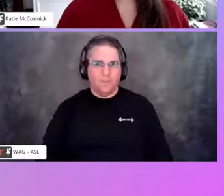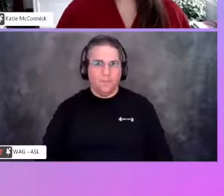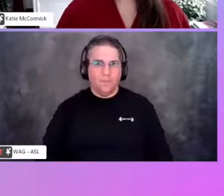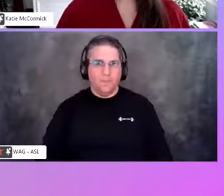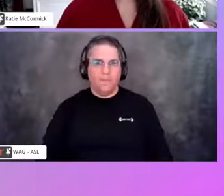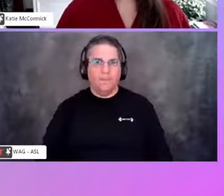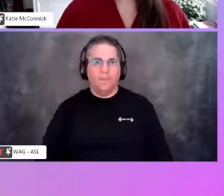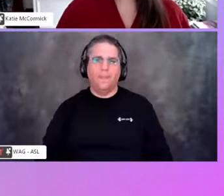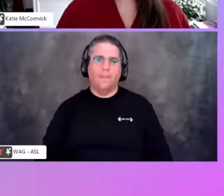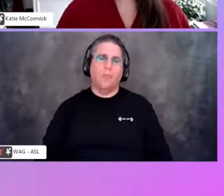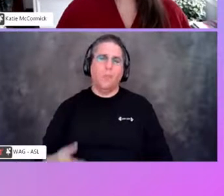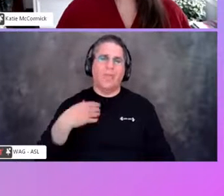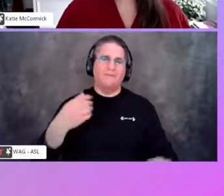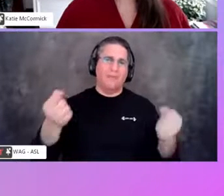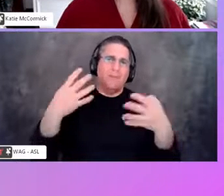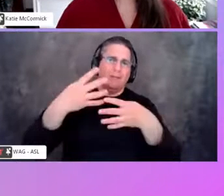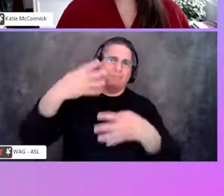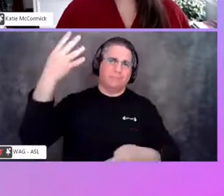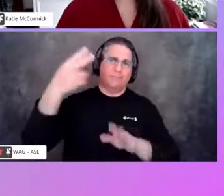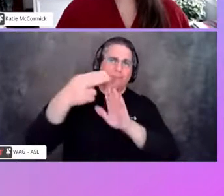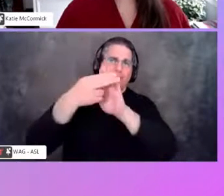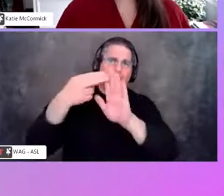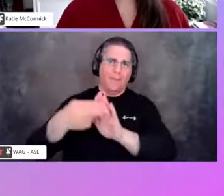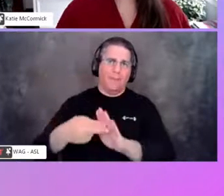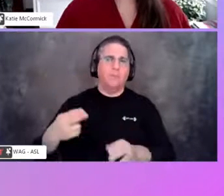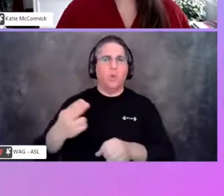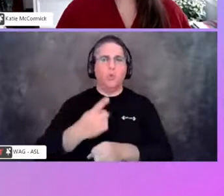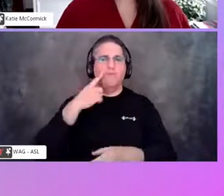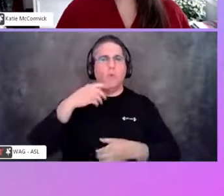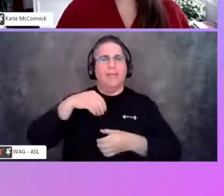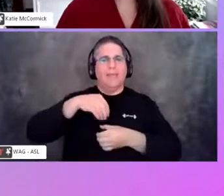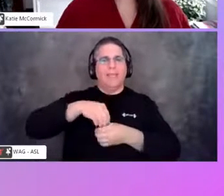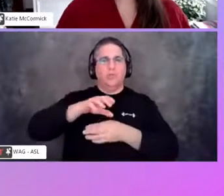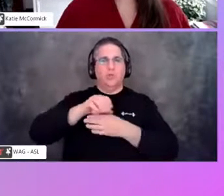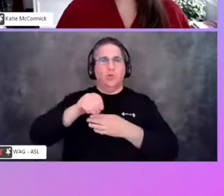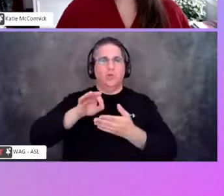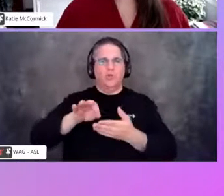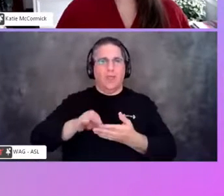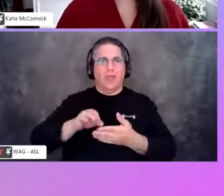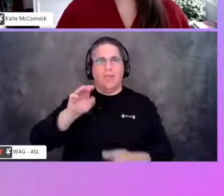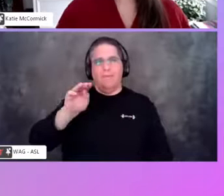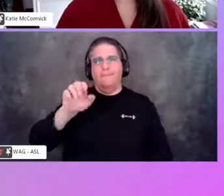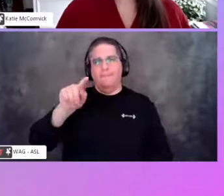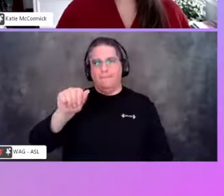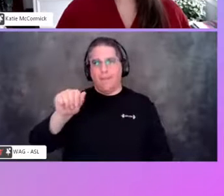and the severity label is severity dash 2.